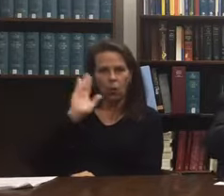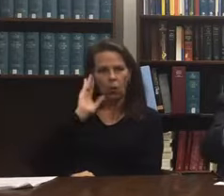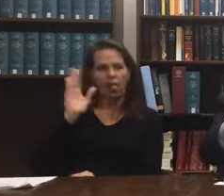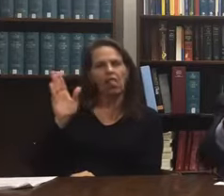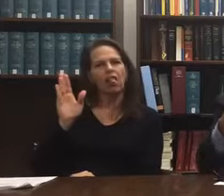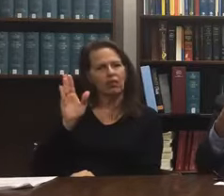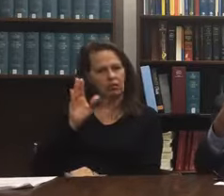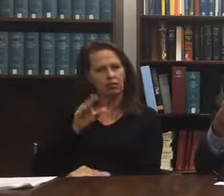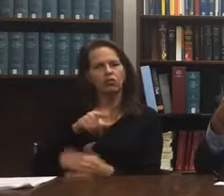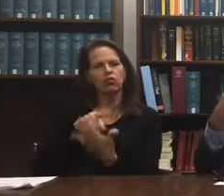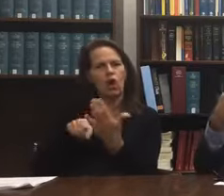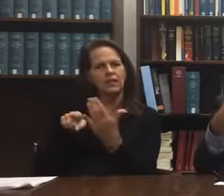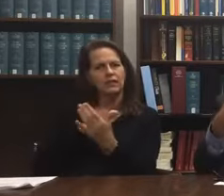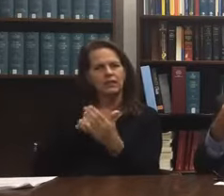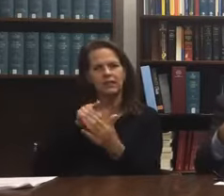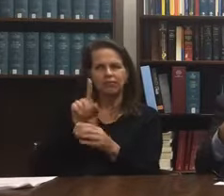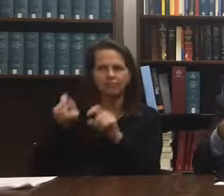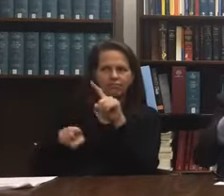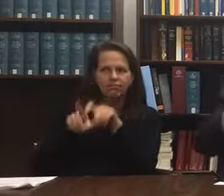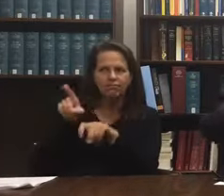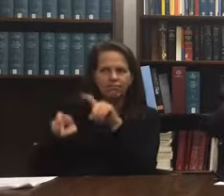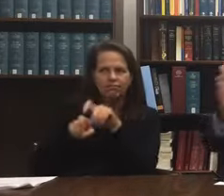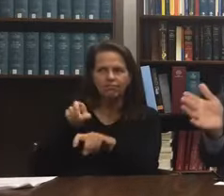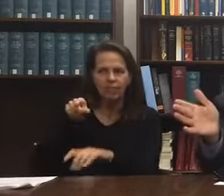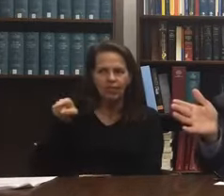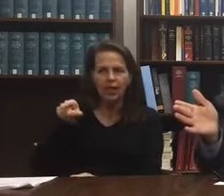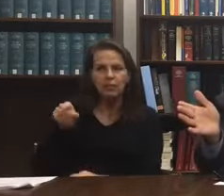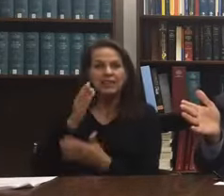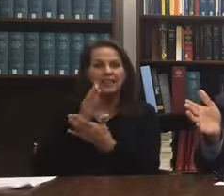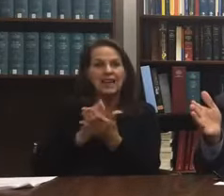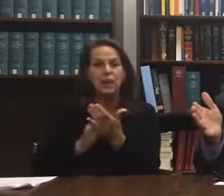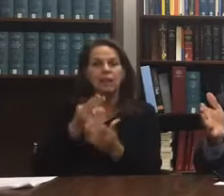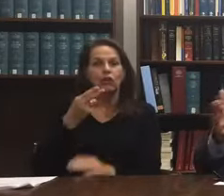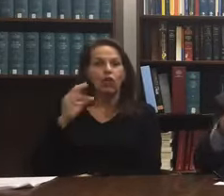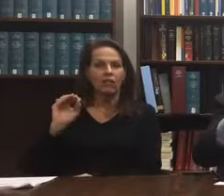witness some hearing officers will allow anyone to answer which is really